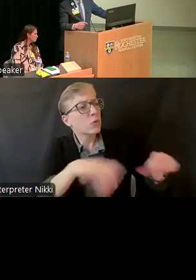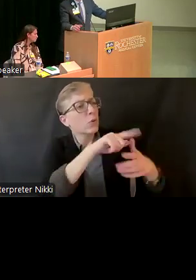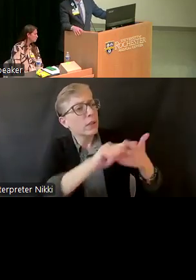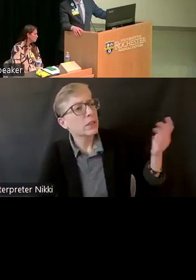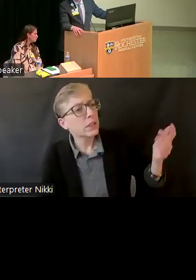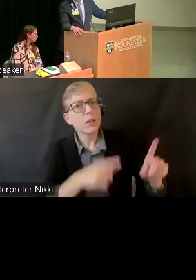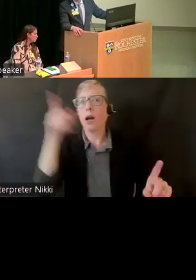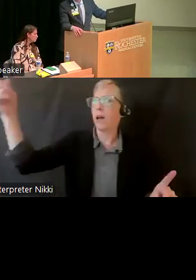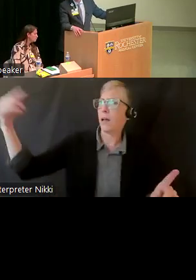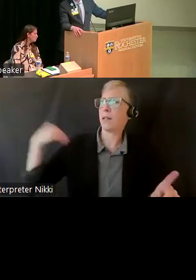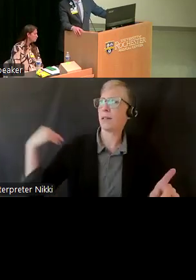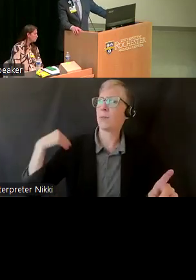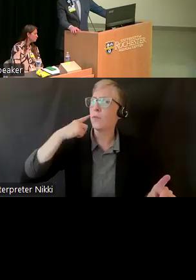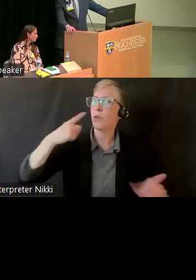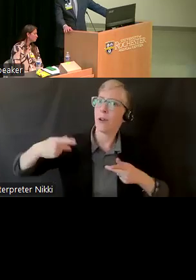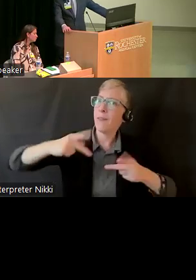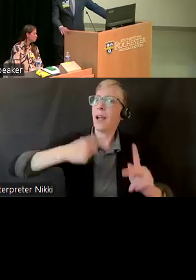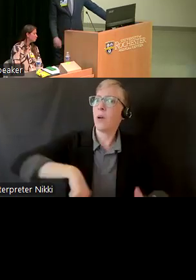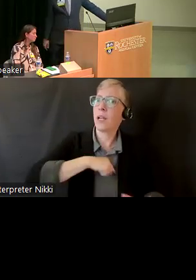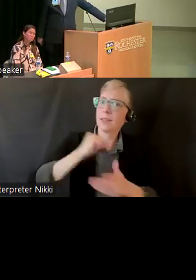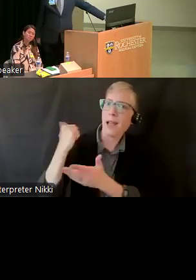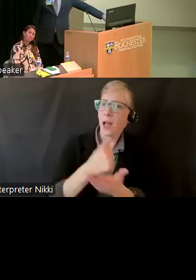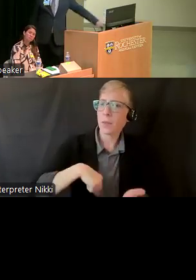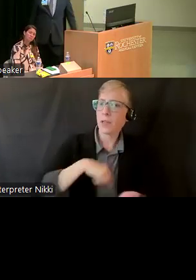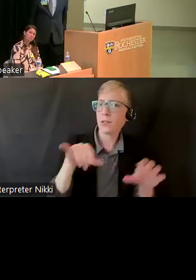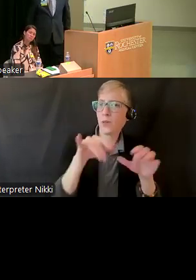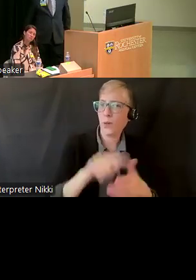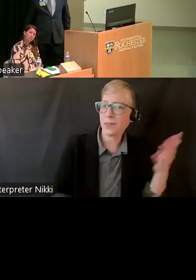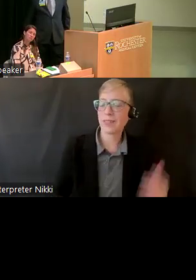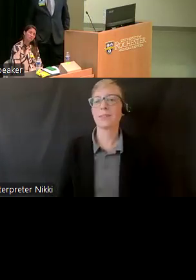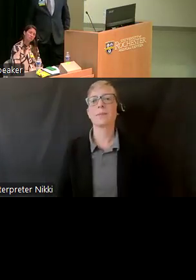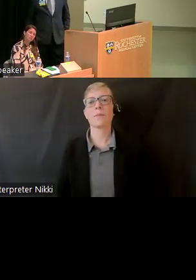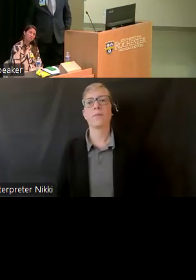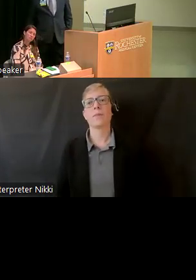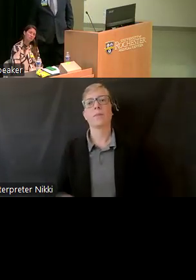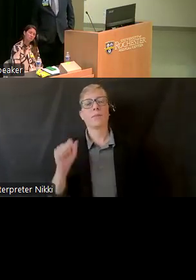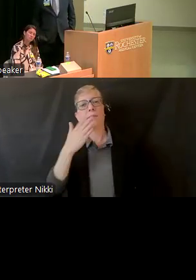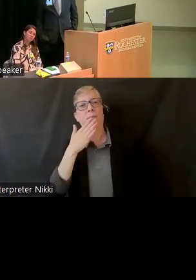down those drivers of burnout thank you i I also recognize you've only had this office for a year